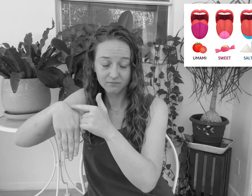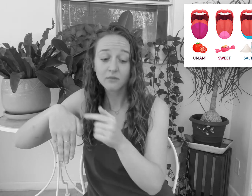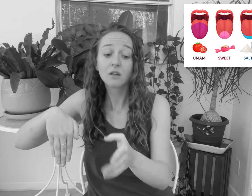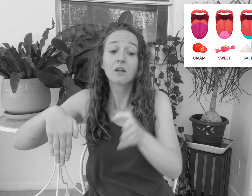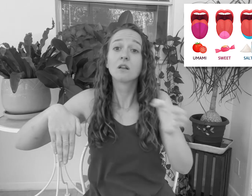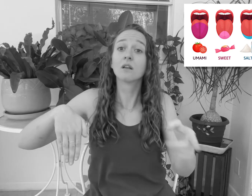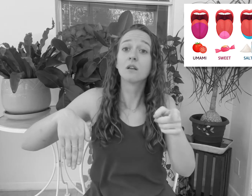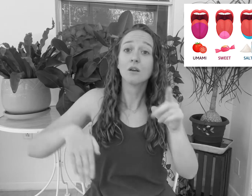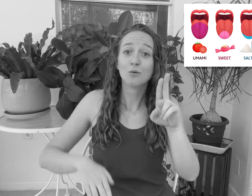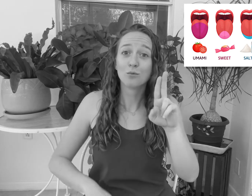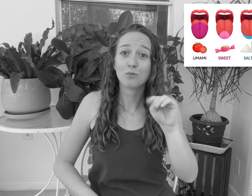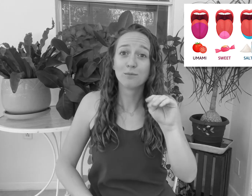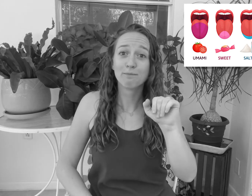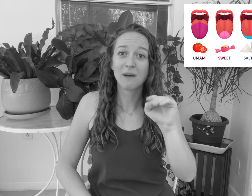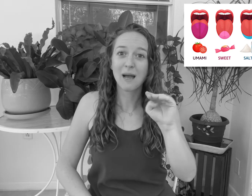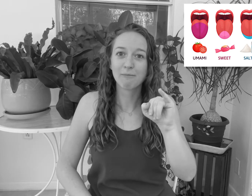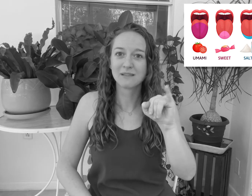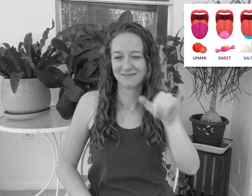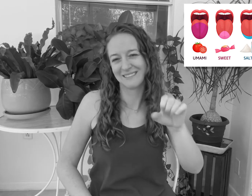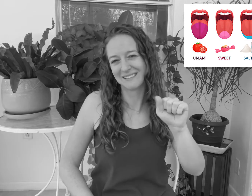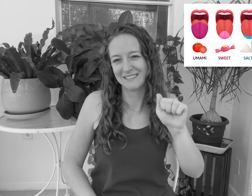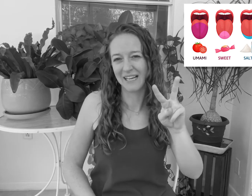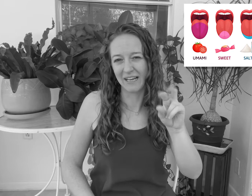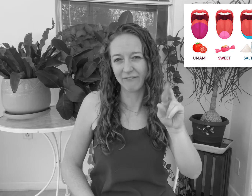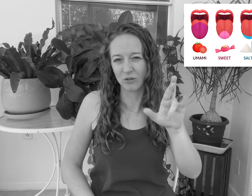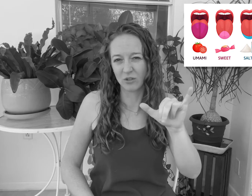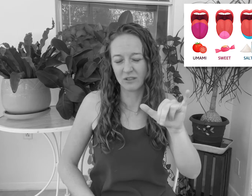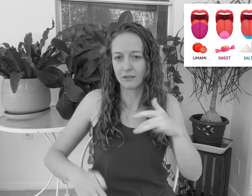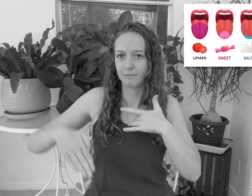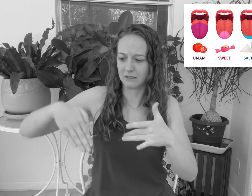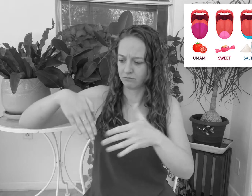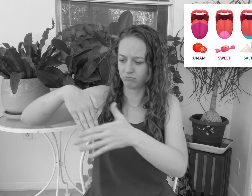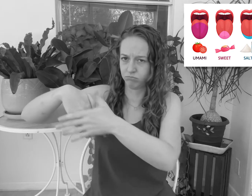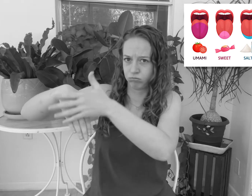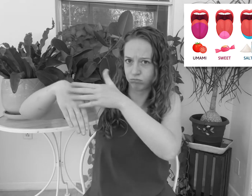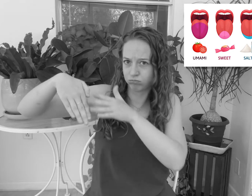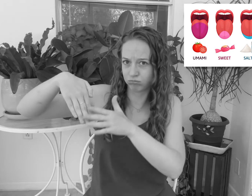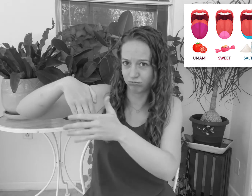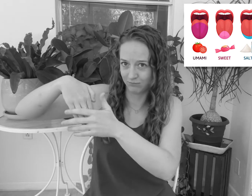and the umami (savory)-detecting receptors all over our tongue.